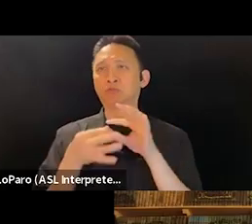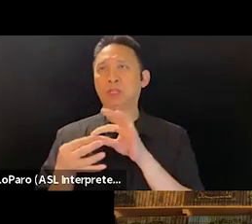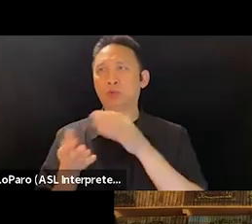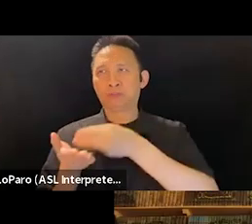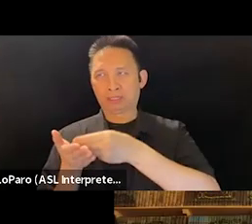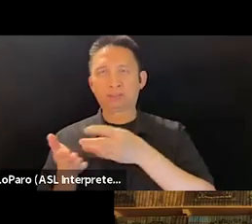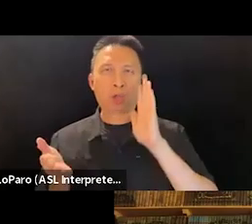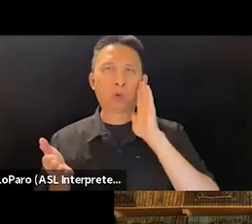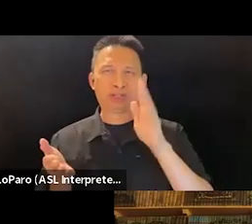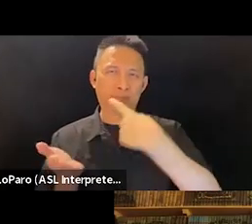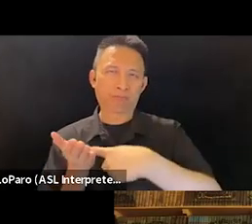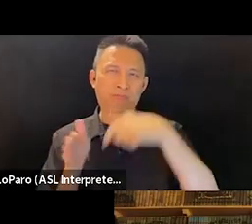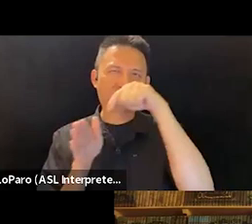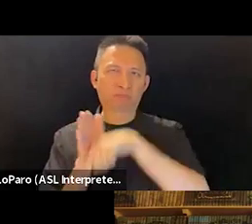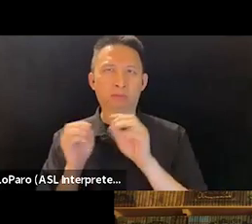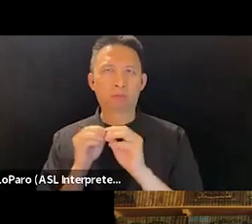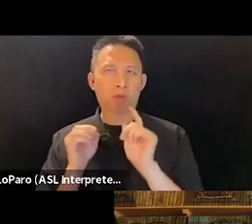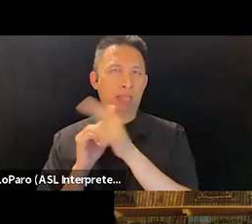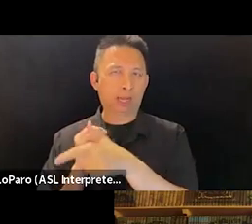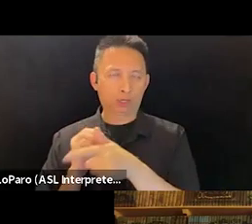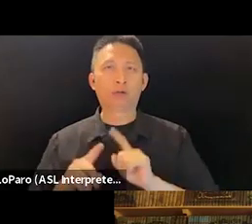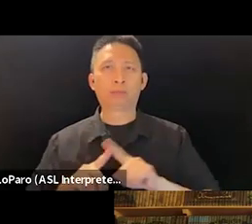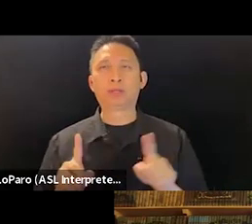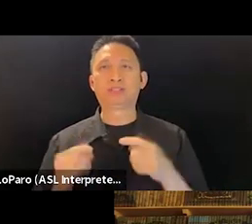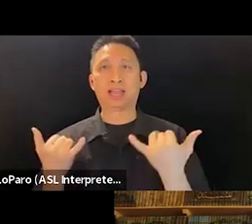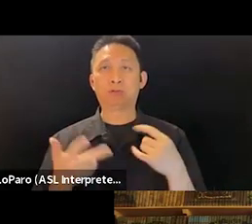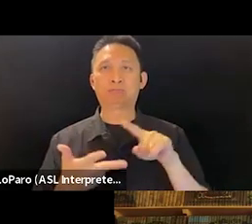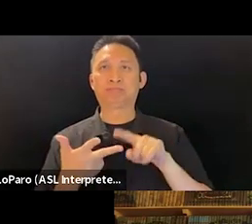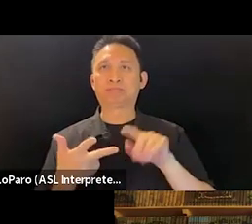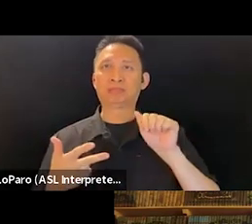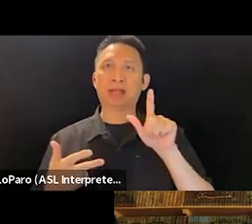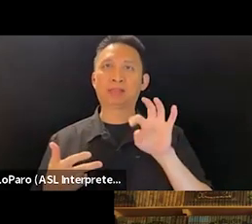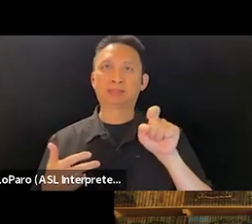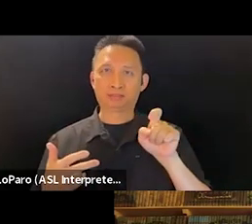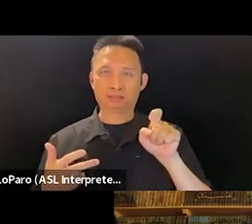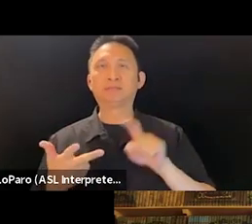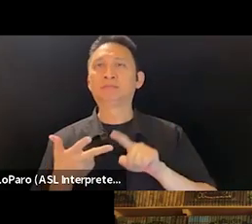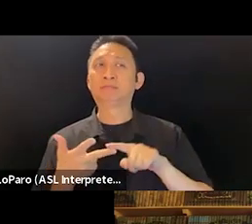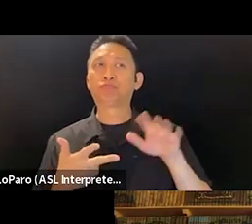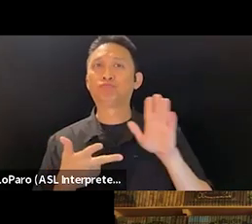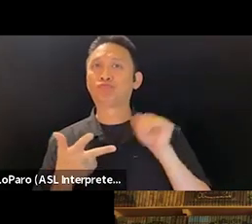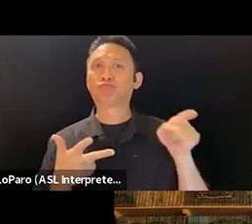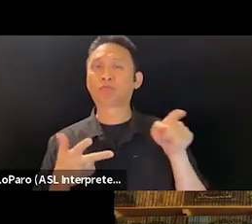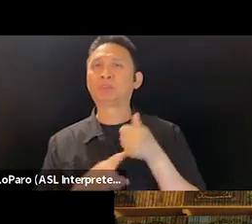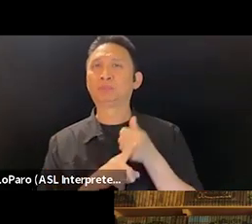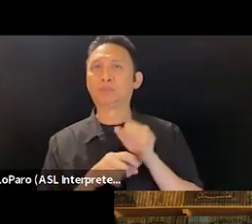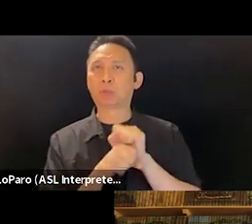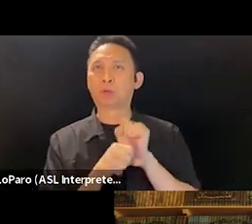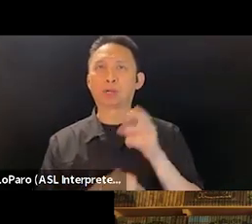in a little bit further on. But I'd also like to bring in Alex to the discussion because he was also a broadcaster, a commissioning editor,